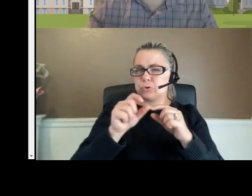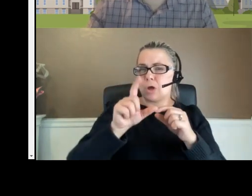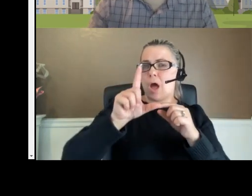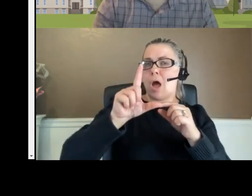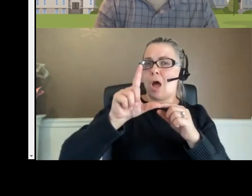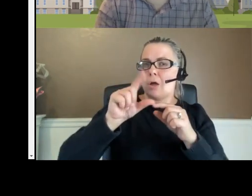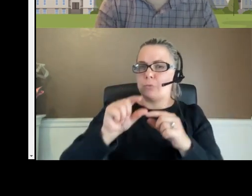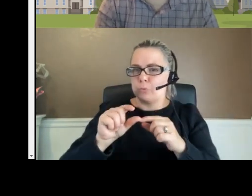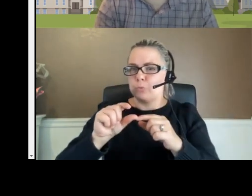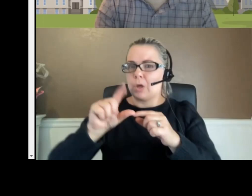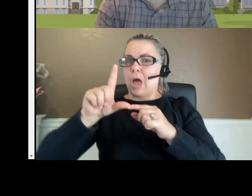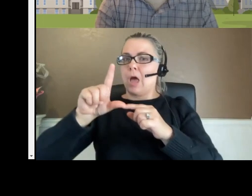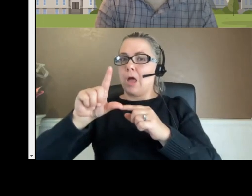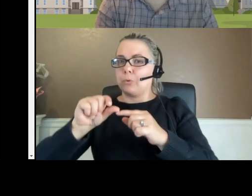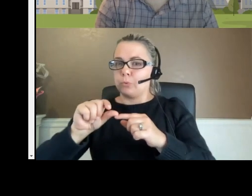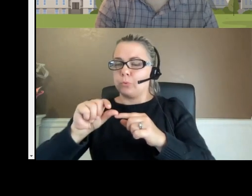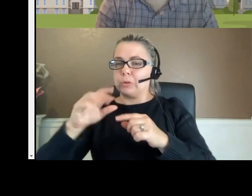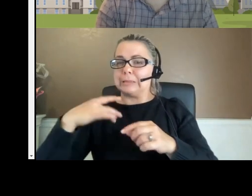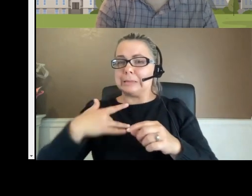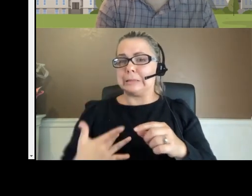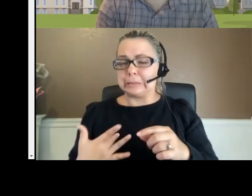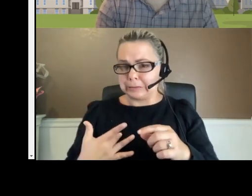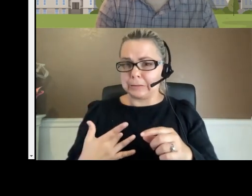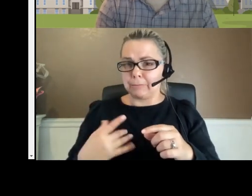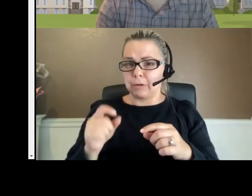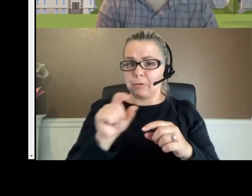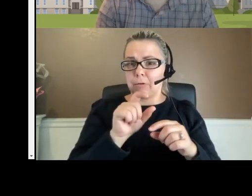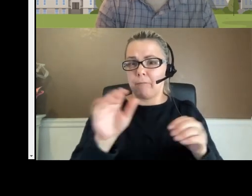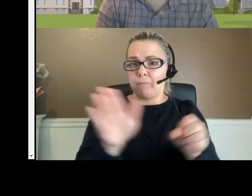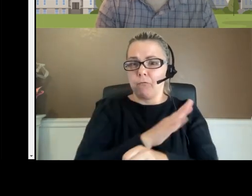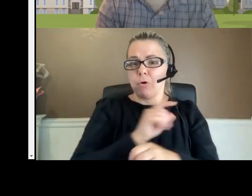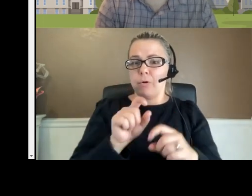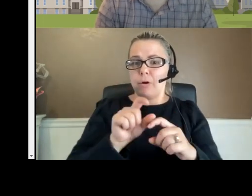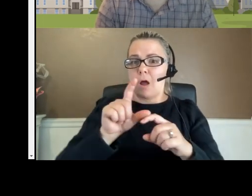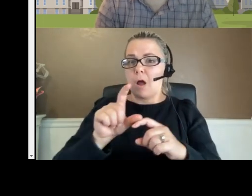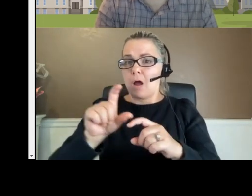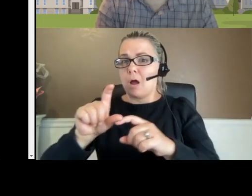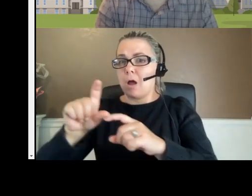the way NASA is normally spelled or presented. Is that a WCAG failure? Probably not. Is it worth